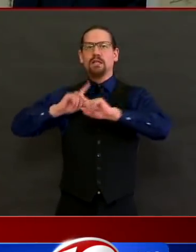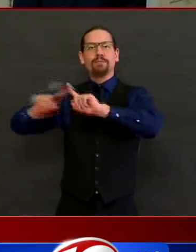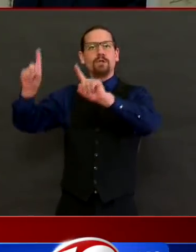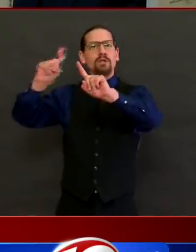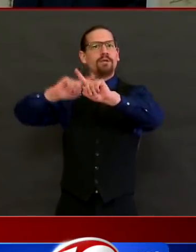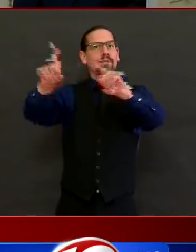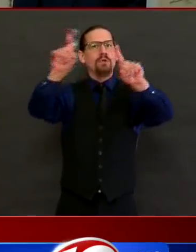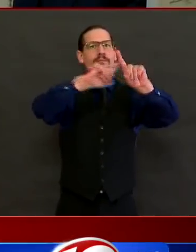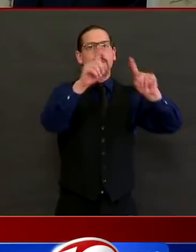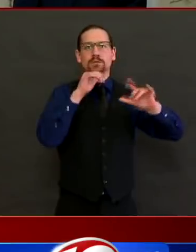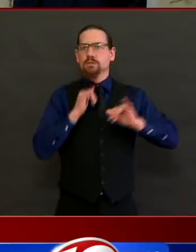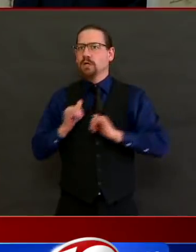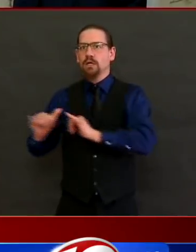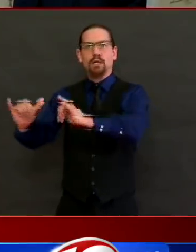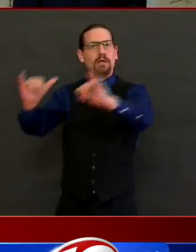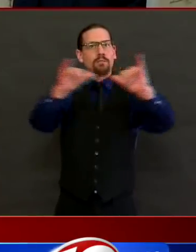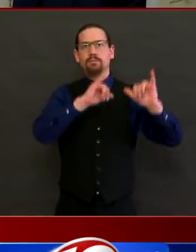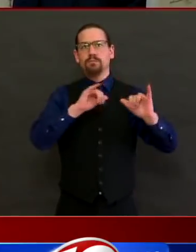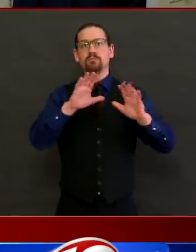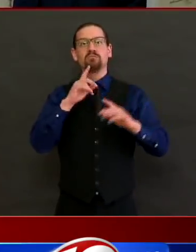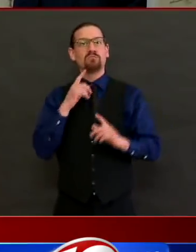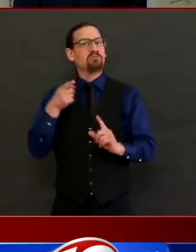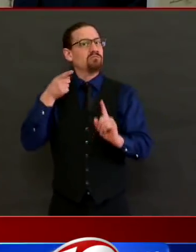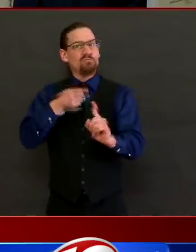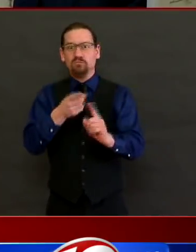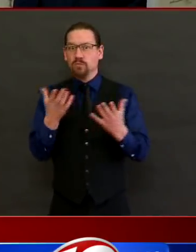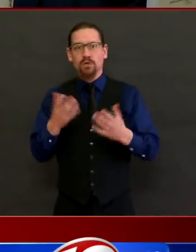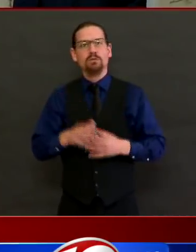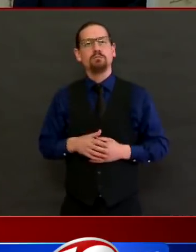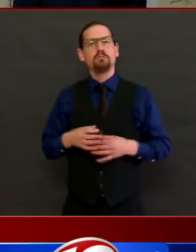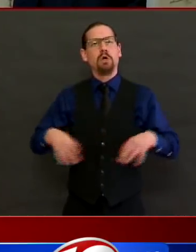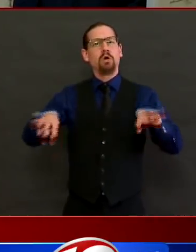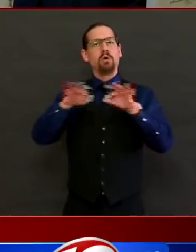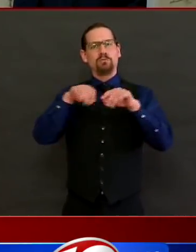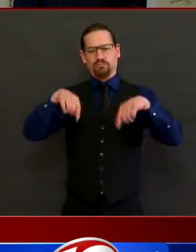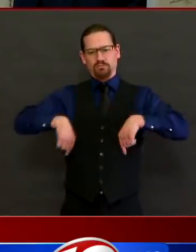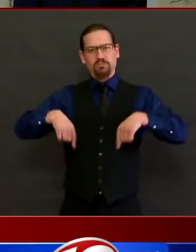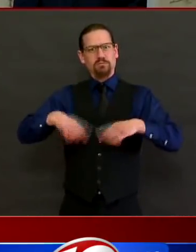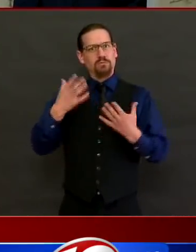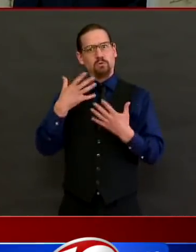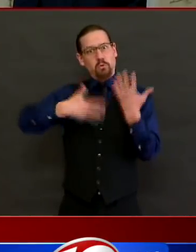IT IS VERY IMPORTANT. EVERY STATE IS DIFFERENT. EVERY STATE HAS DONE SOCIAL